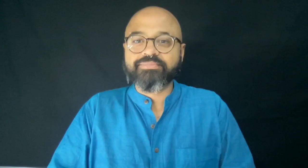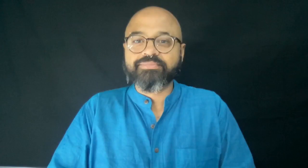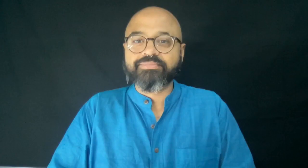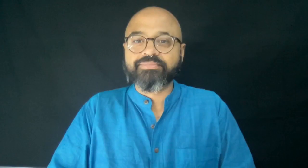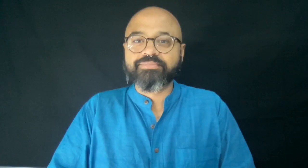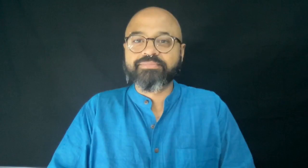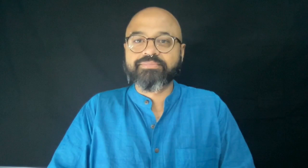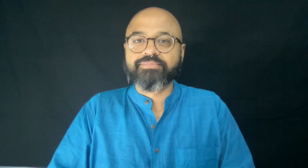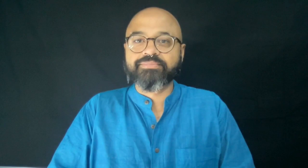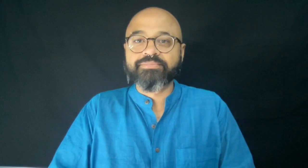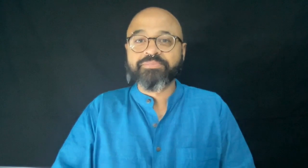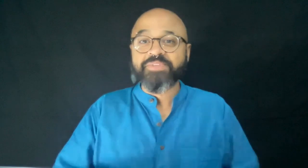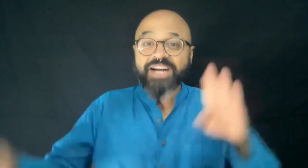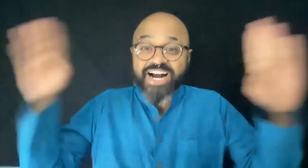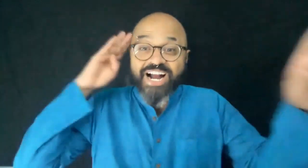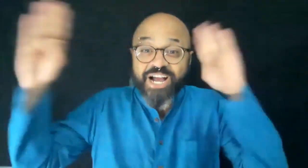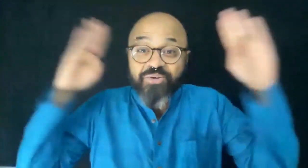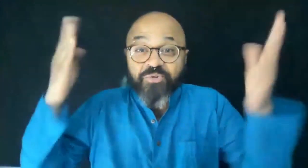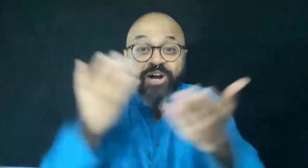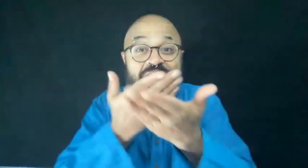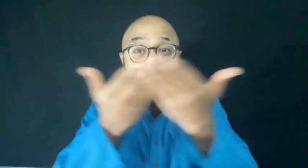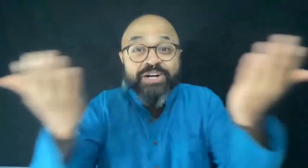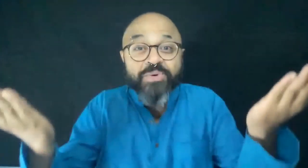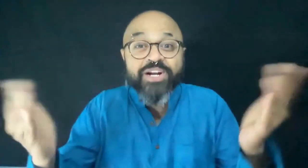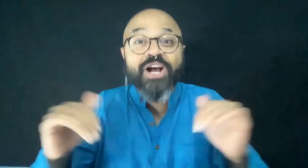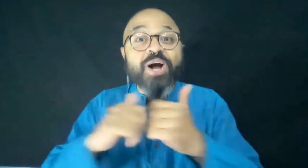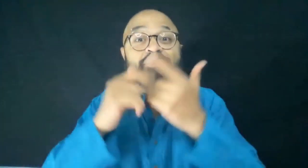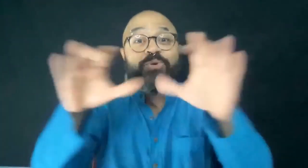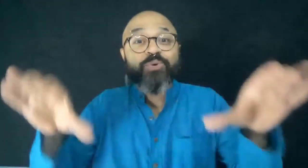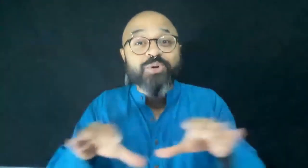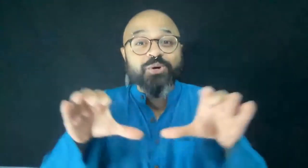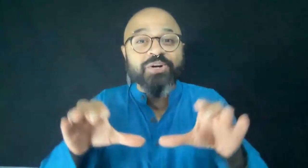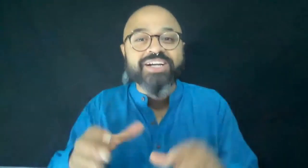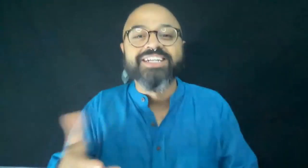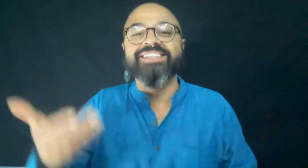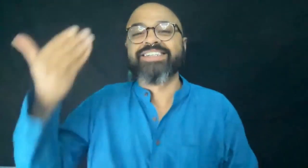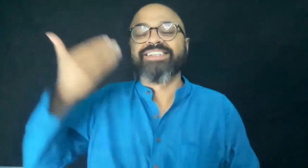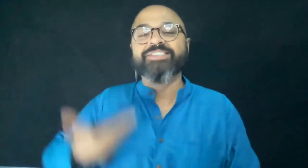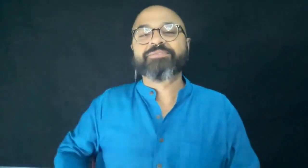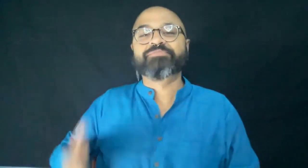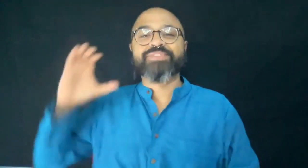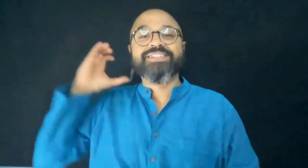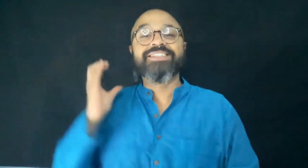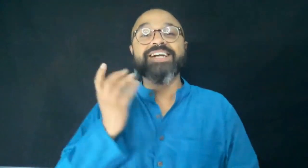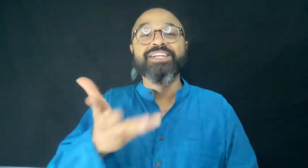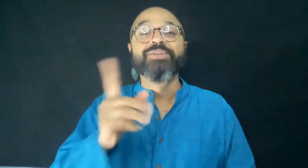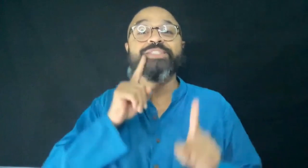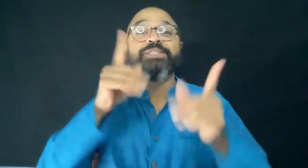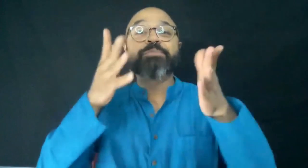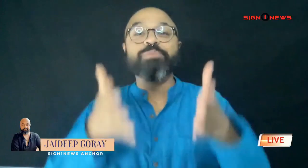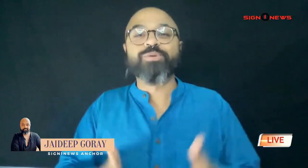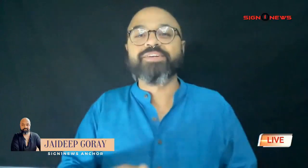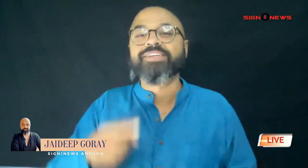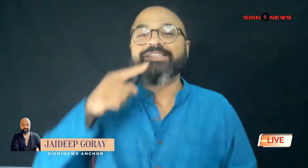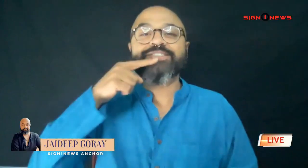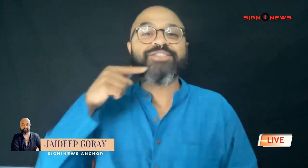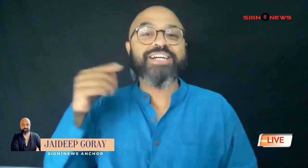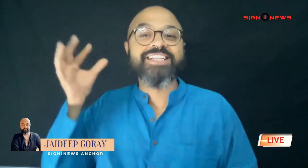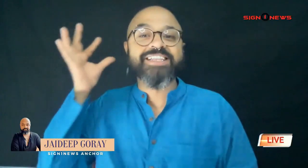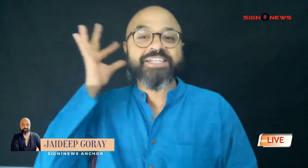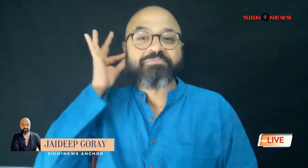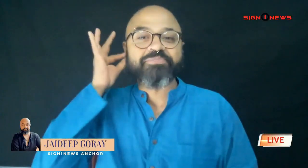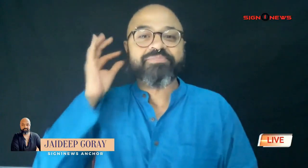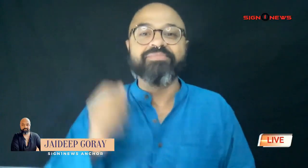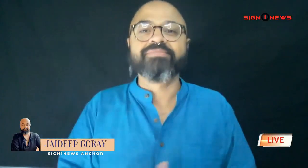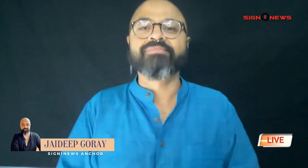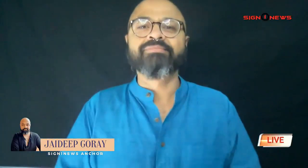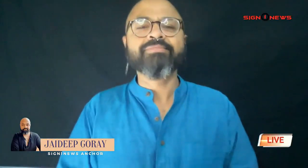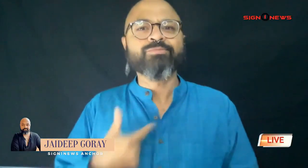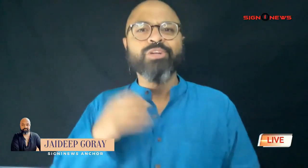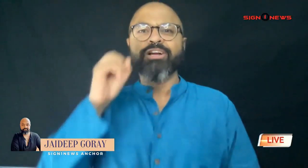Hello everyone how are you doing I'm Sign1News anchor Jaideep Goray here's a quick look at